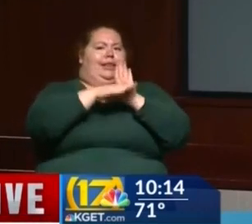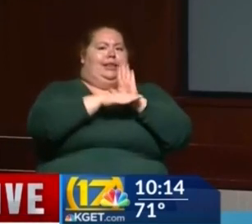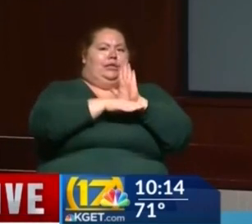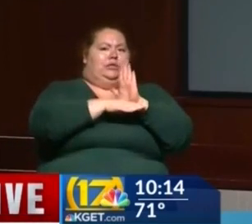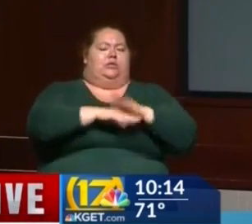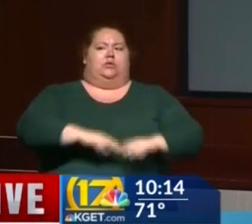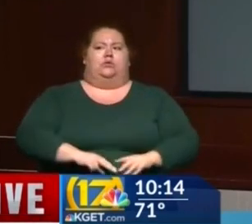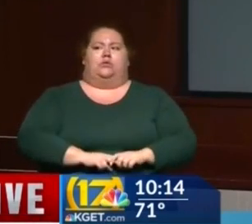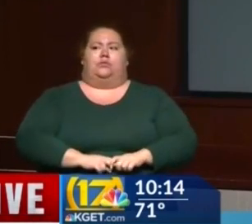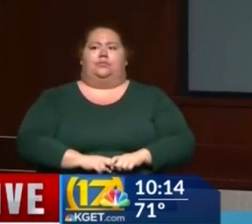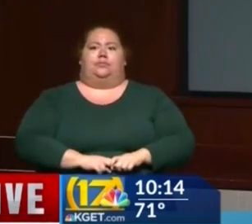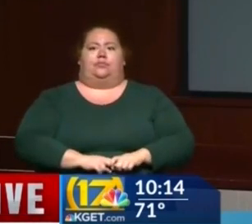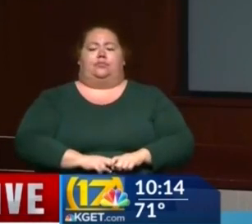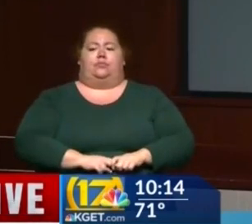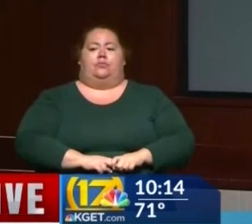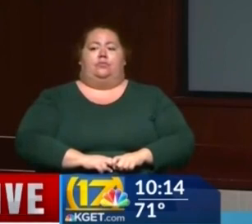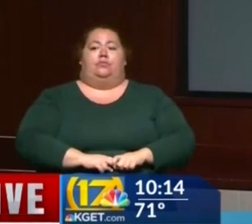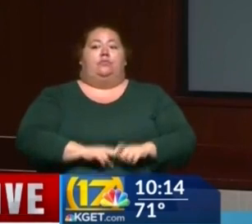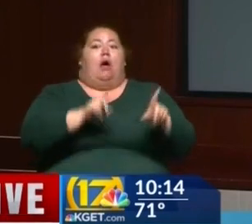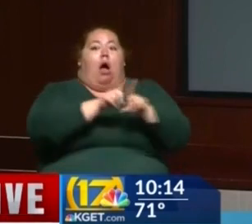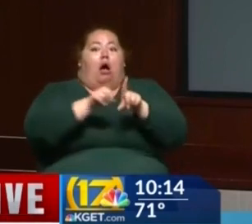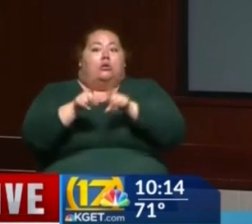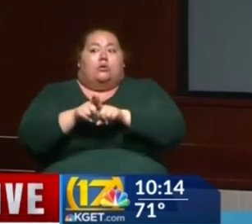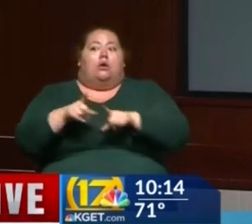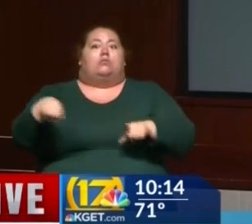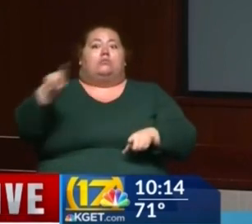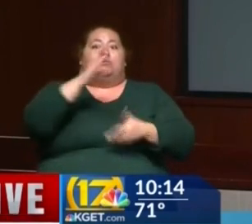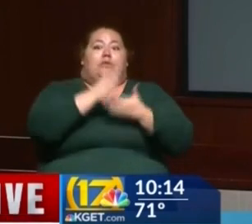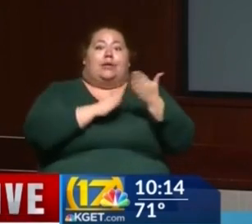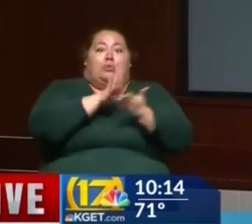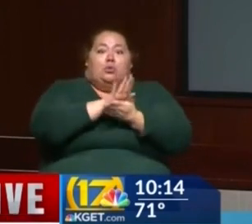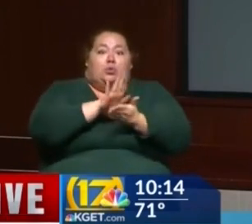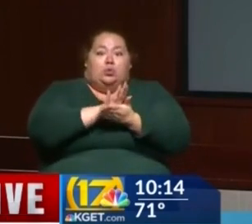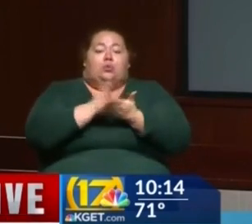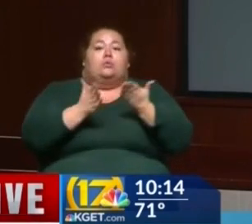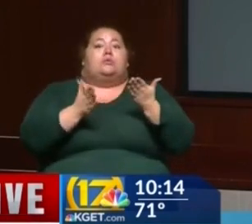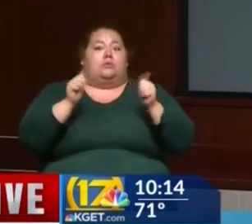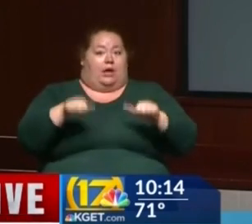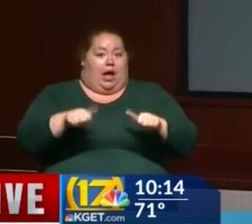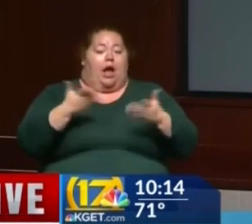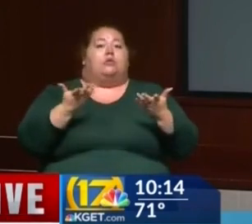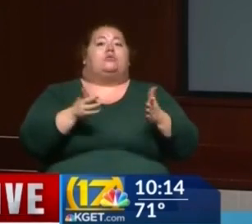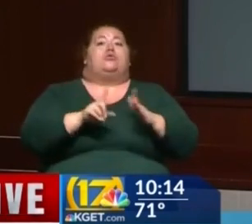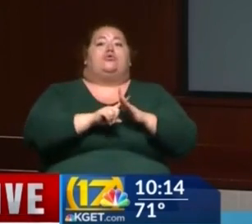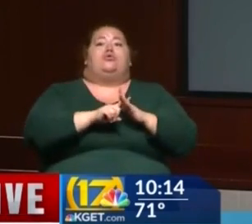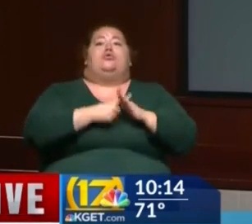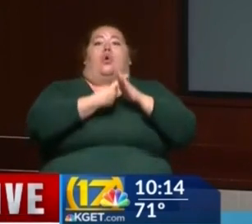FOR OUR RESTAURANTS, OUR GYMS, OUR PLACES OF WORSHIP AMONG OTHERS AND IMPORTANTLY IT WILL